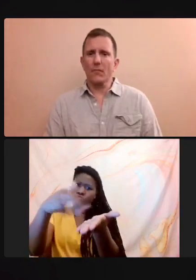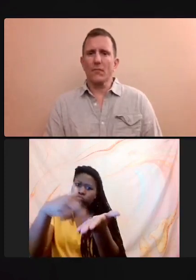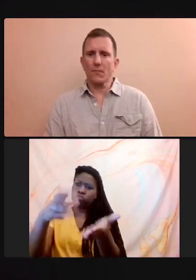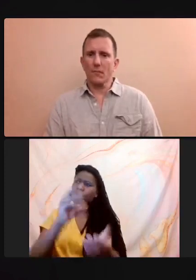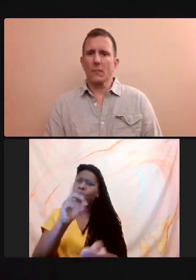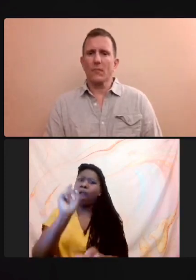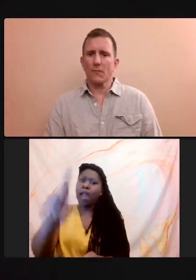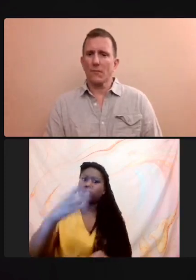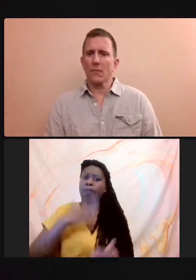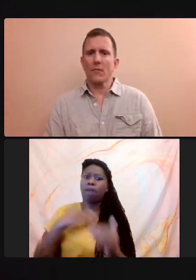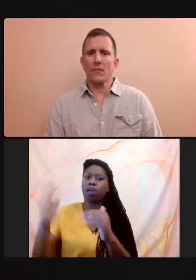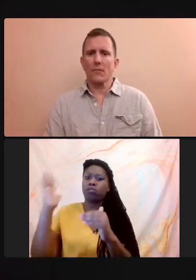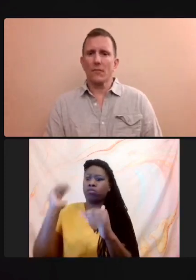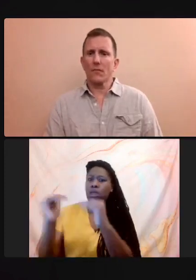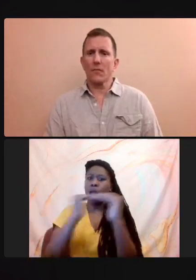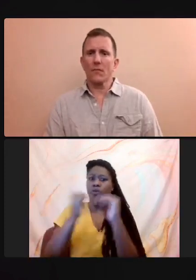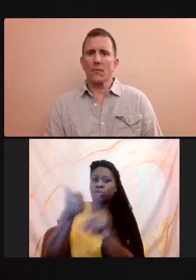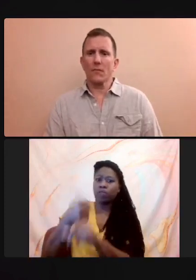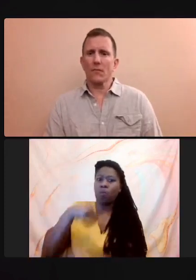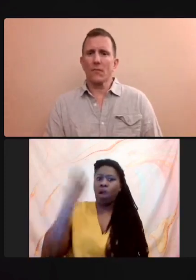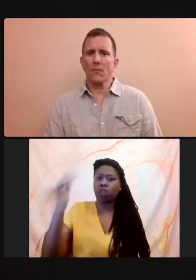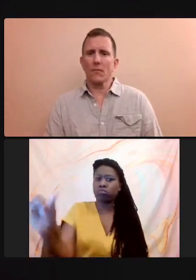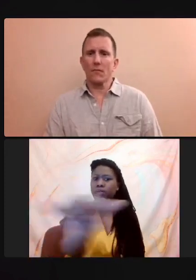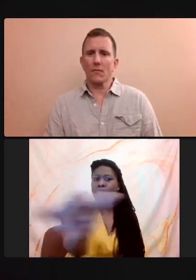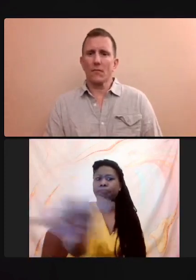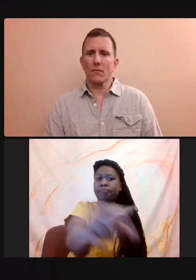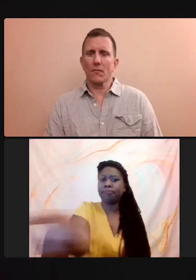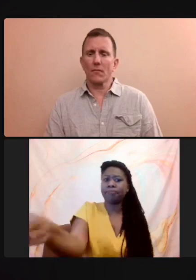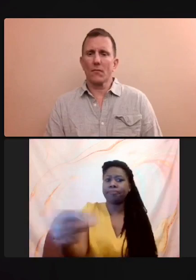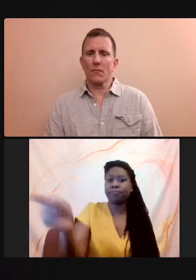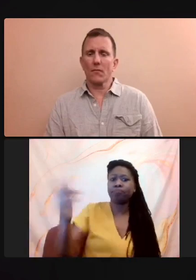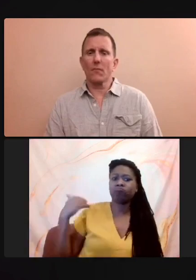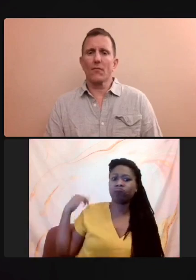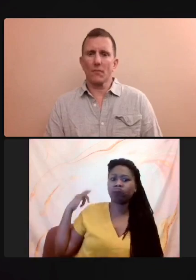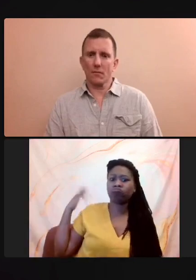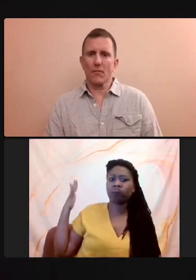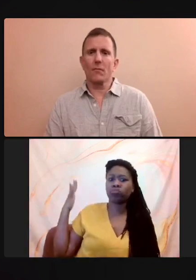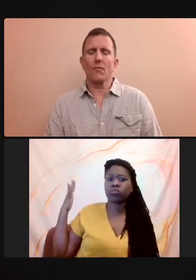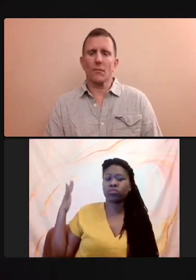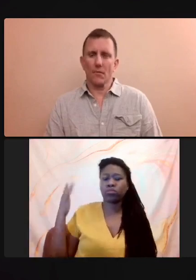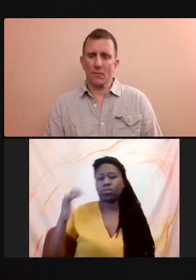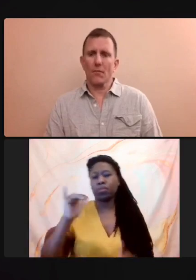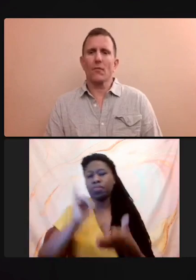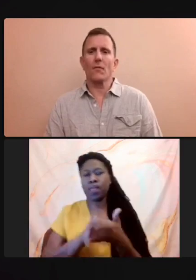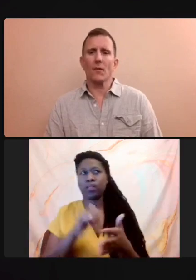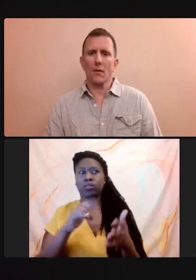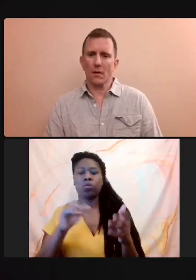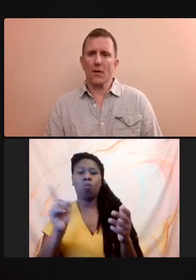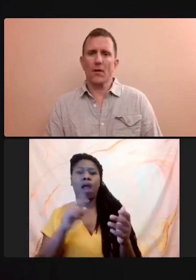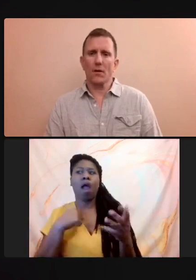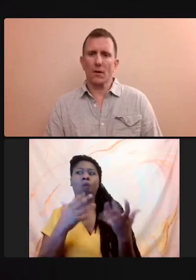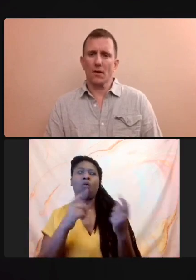I think it's good to have that for them to also have interpreters of color as colleagues, as opposed to just putting it solely